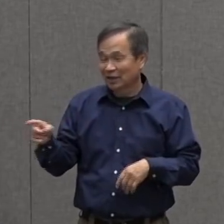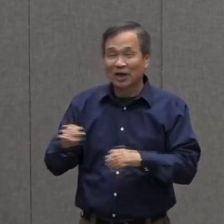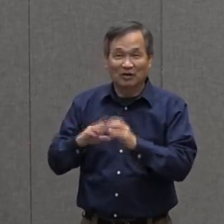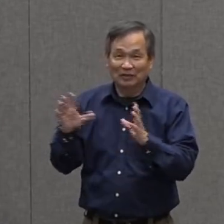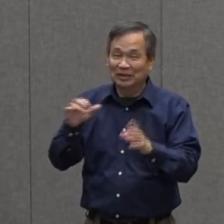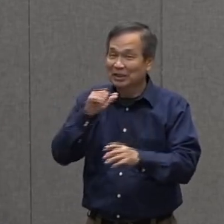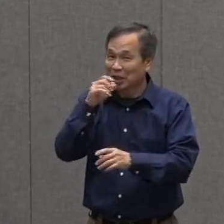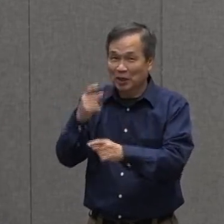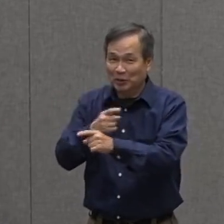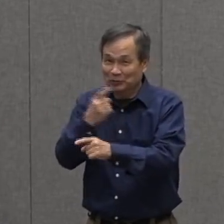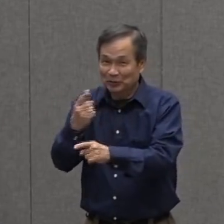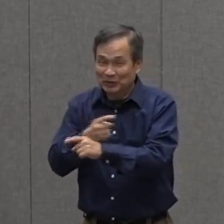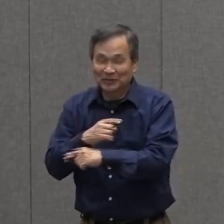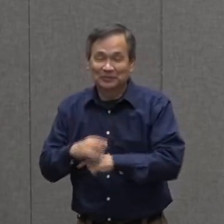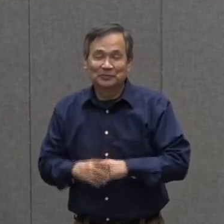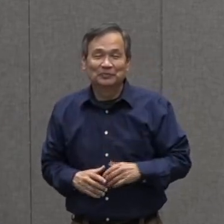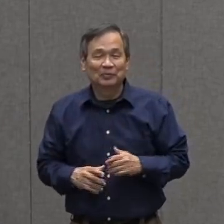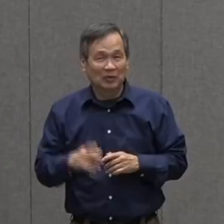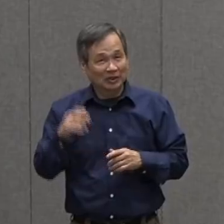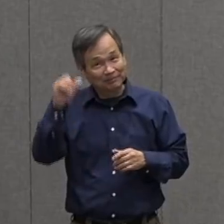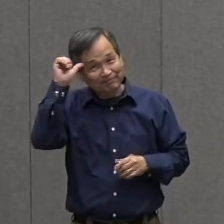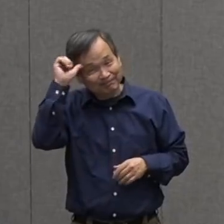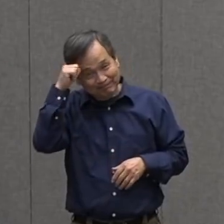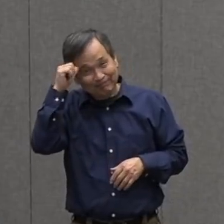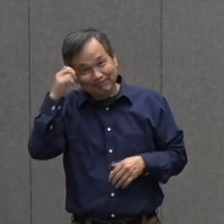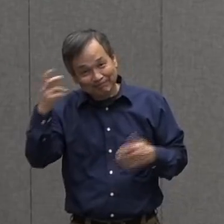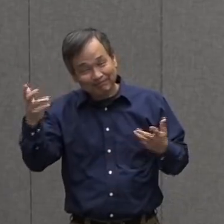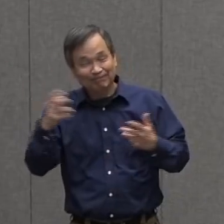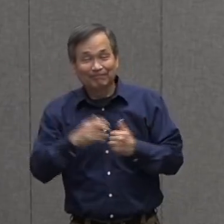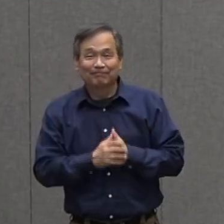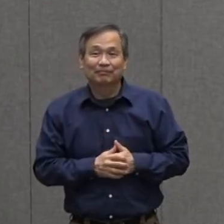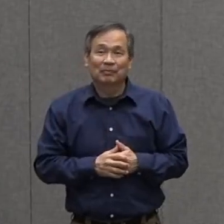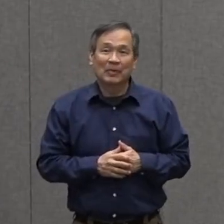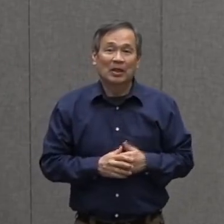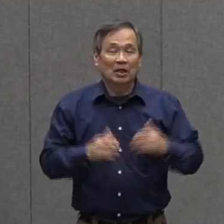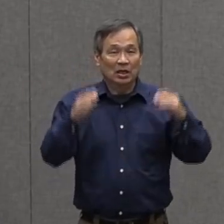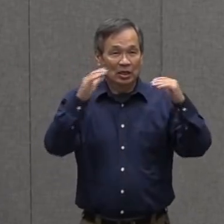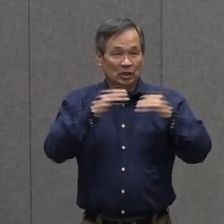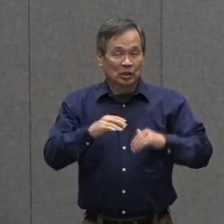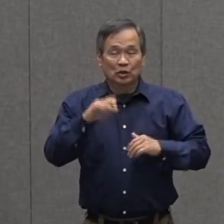So that's something we just have to remember. Let's look at our next one, tooth.